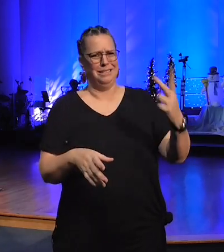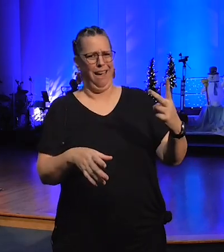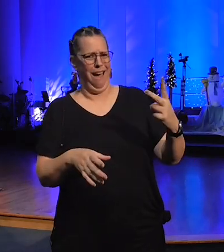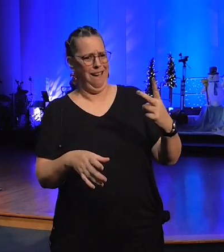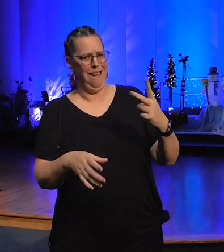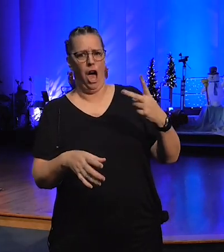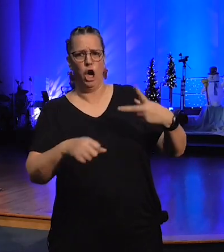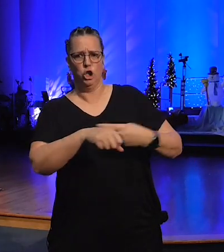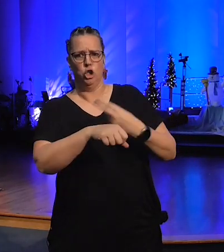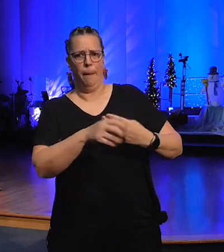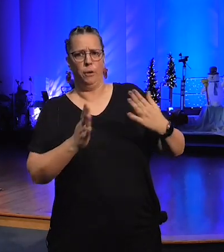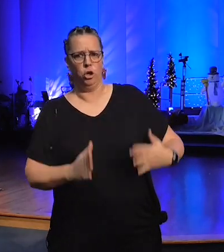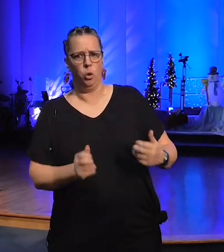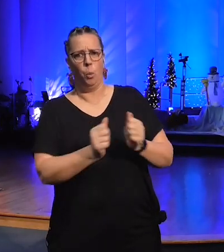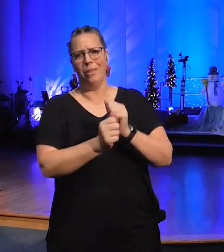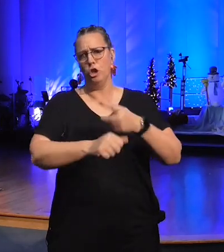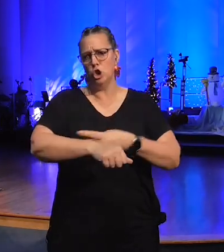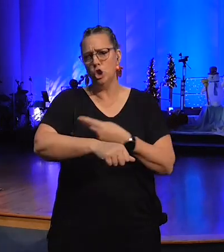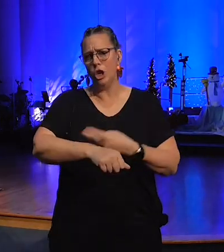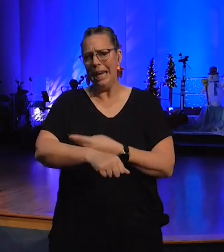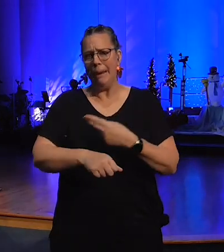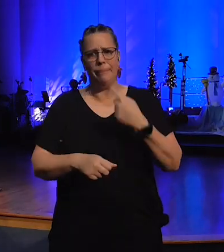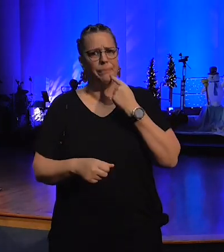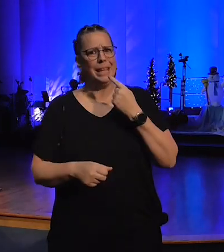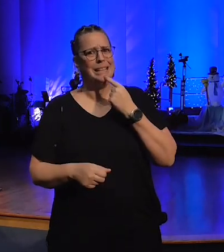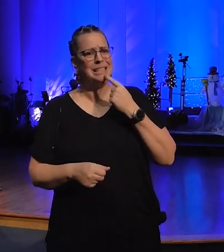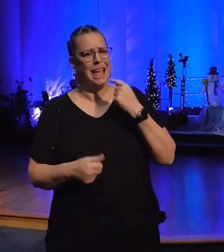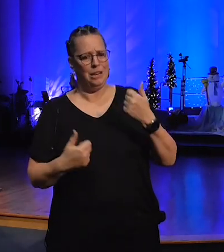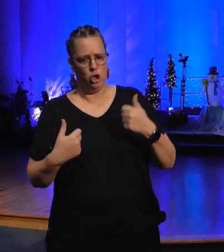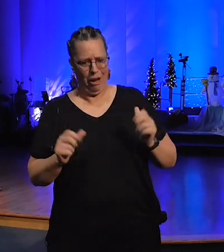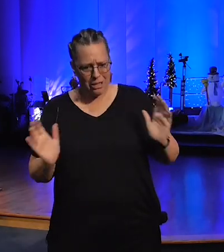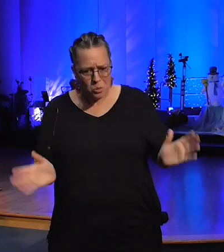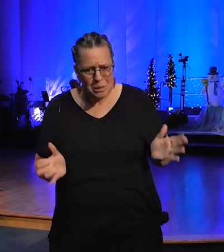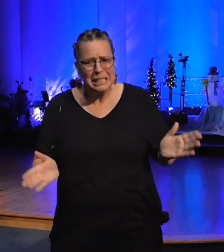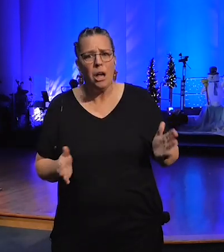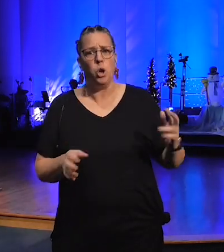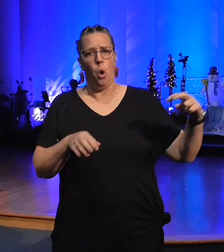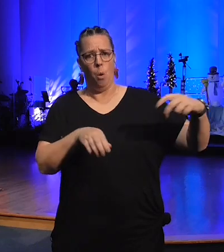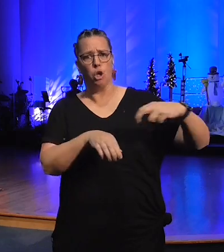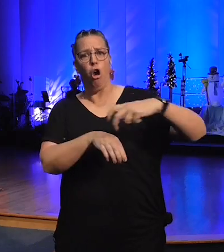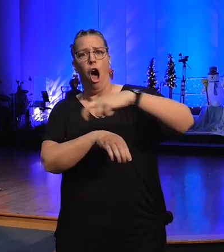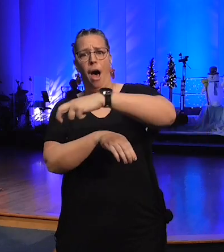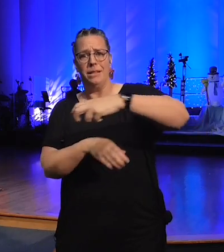over and they saw some Shepherds with a flock of sheep much like these right here and the Shepherds